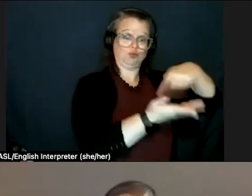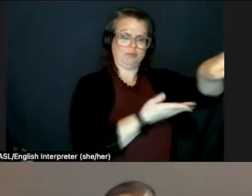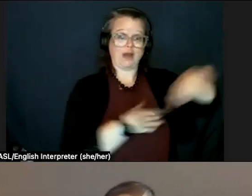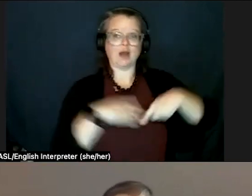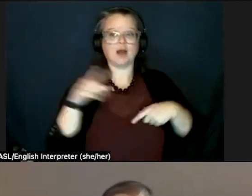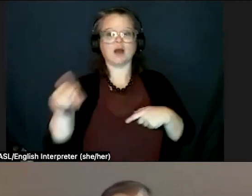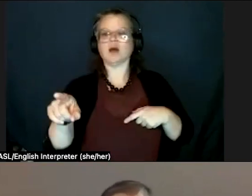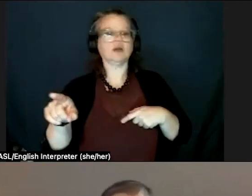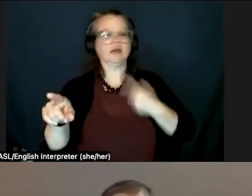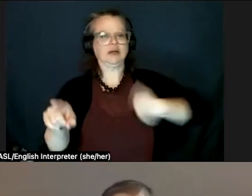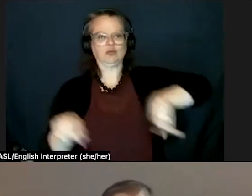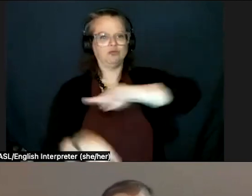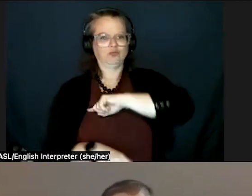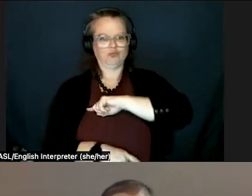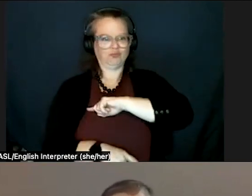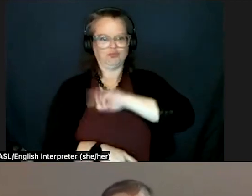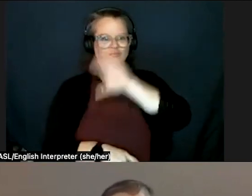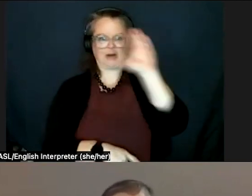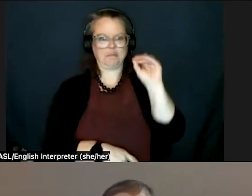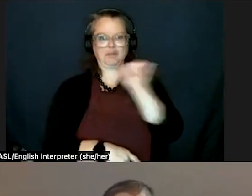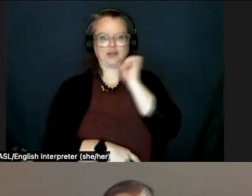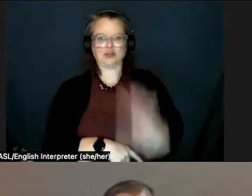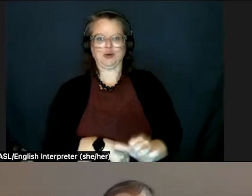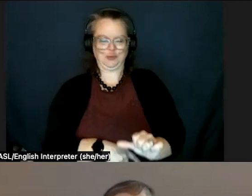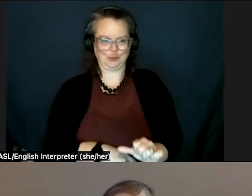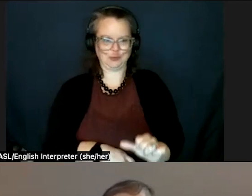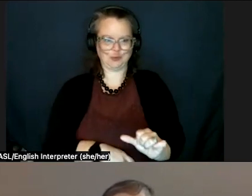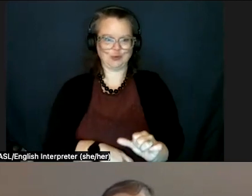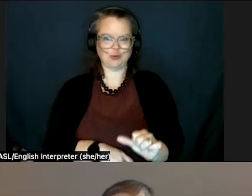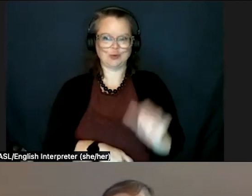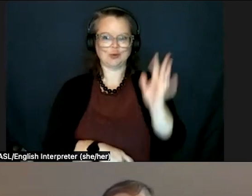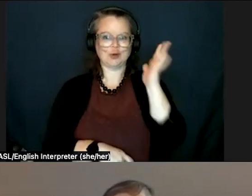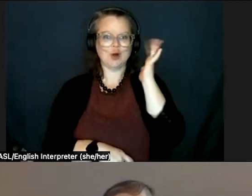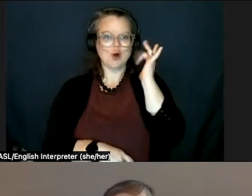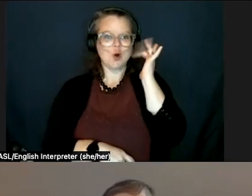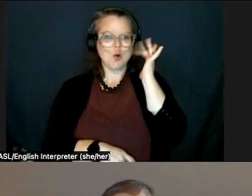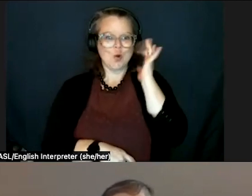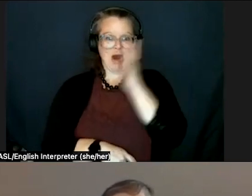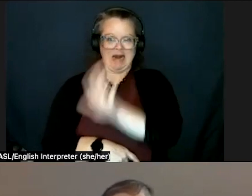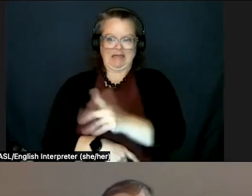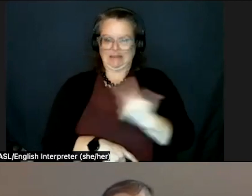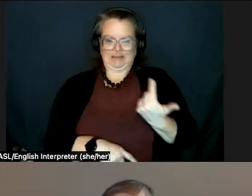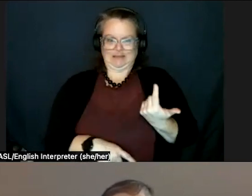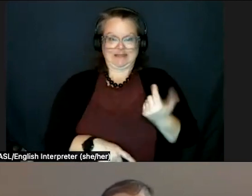for everyone. It is especially tight when you have no books to sell. And as you know,